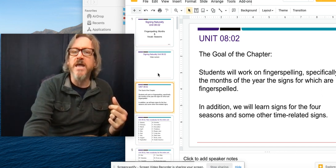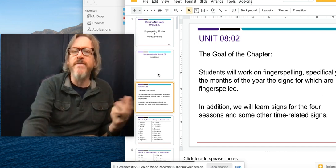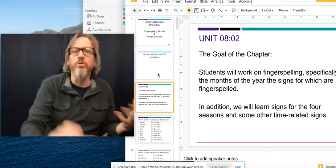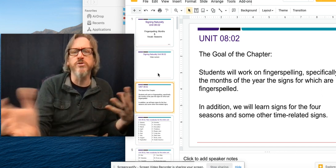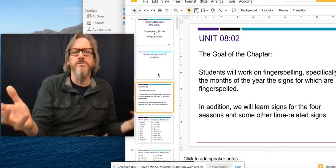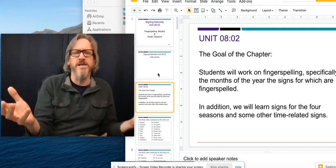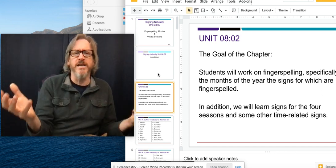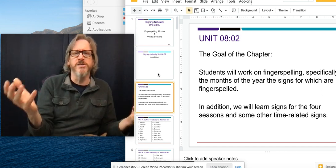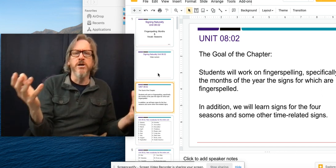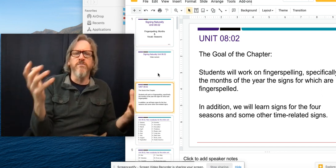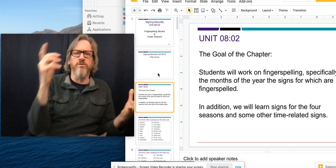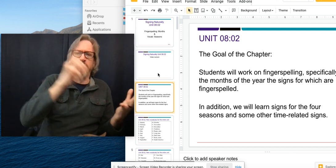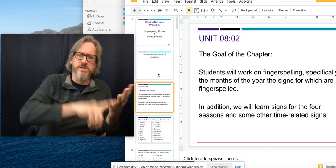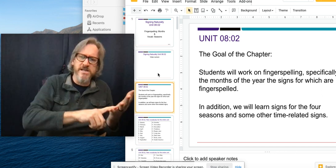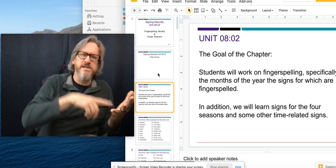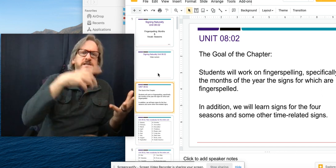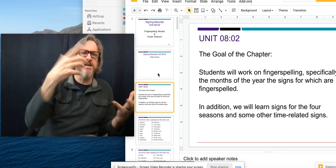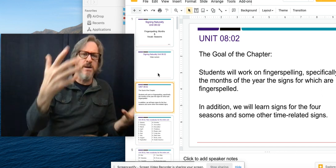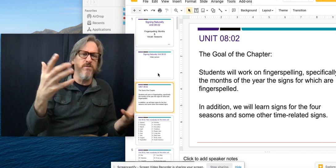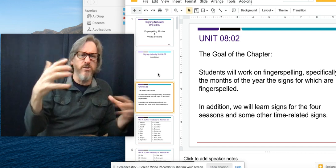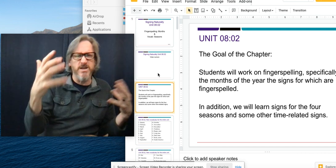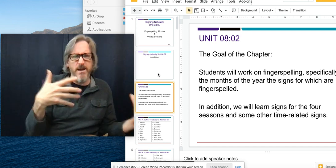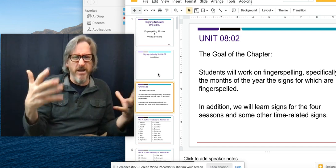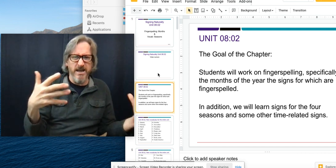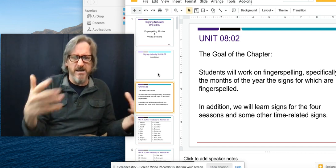and then we'll do some signs for the Four Seasons and a couple of other time related